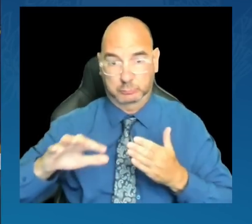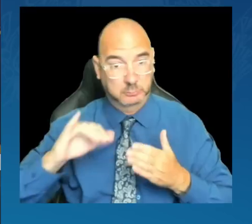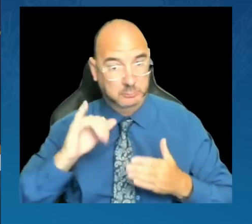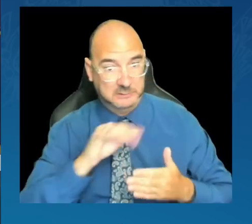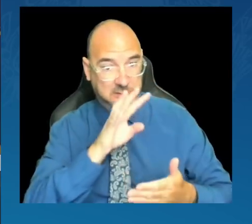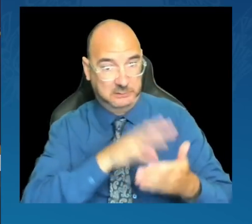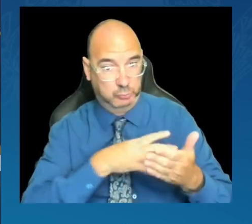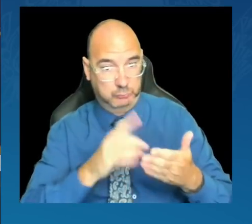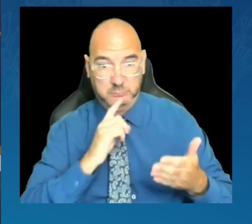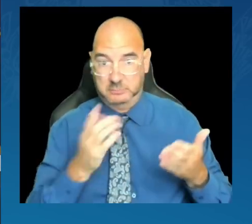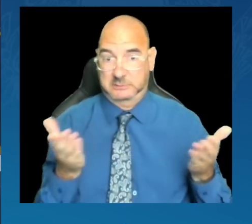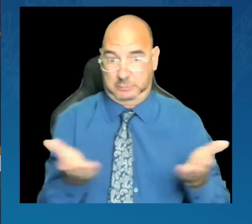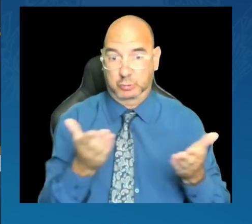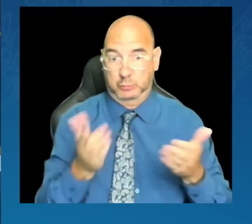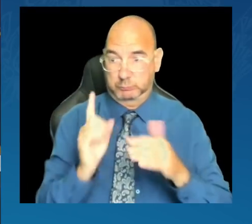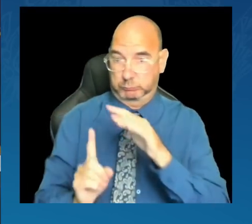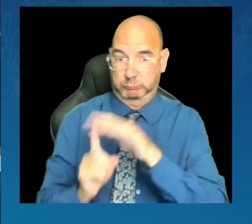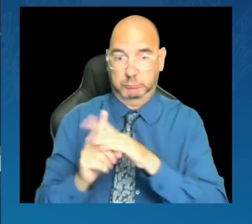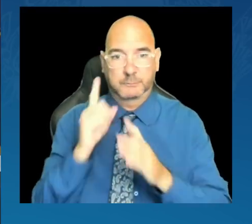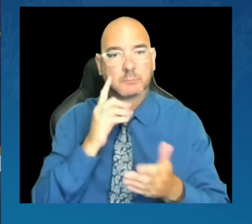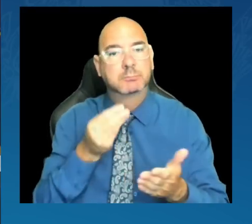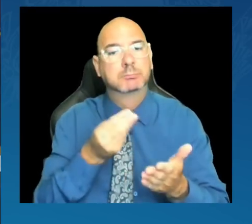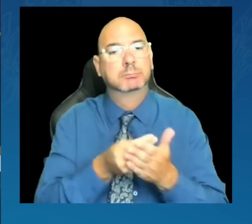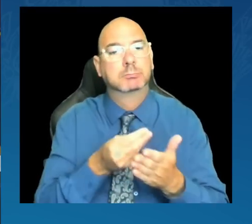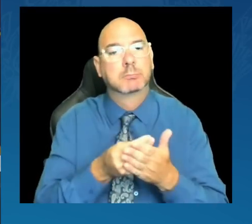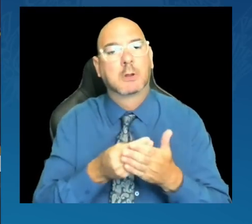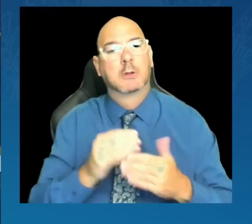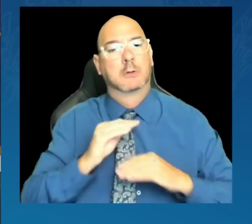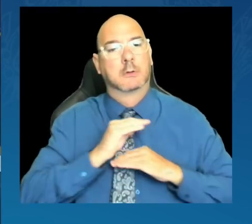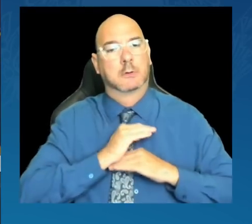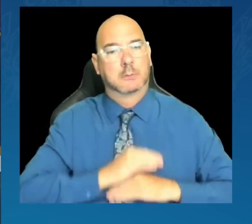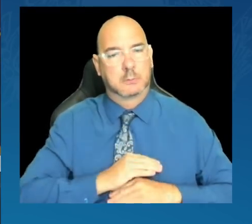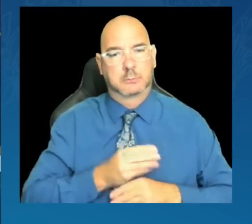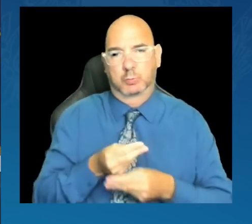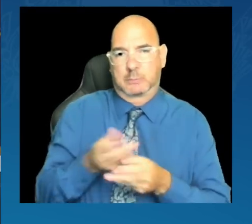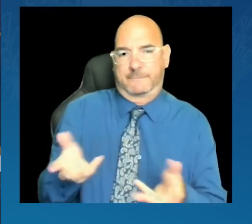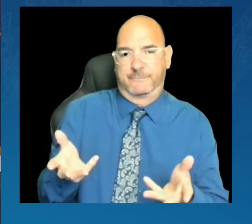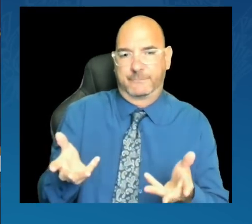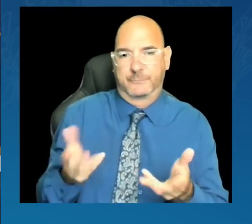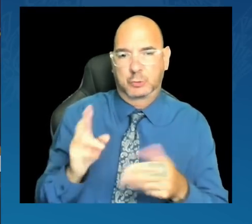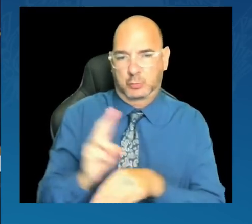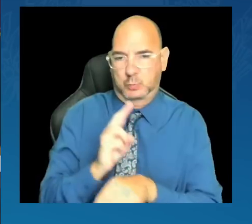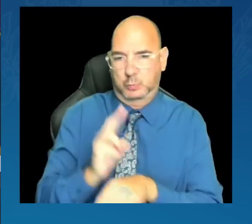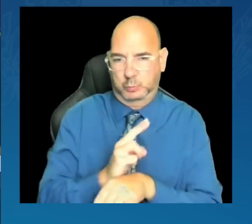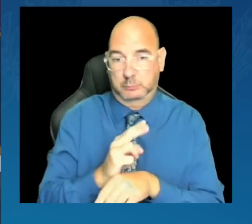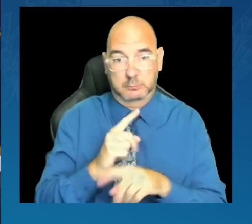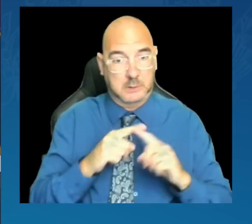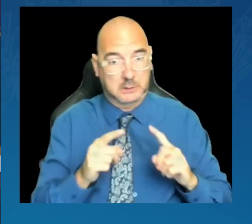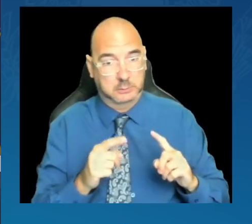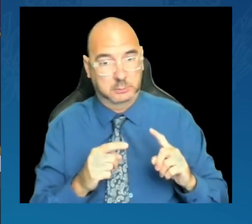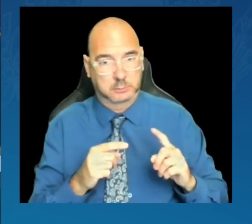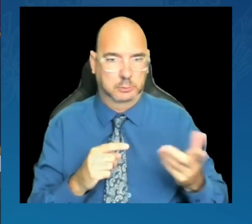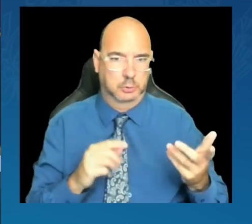for struggling users, but the super majority has taken this as an opportunity to erode away the human rights